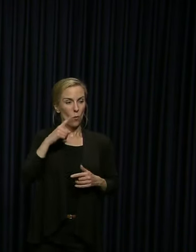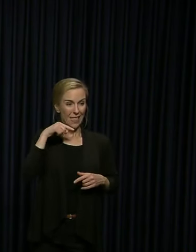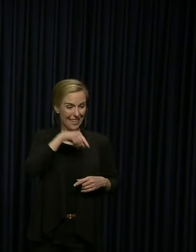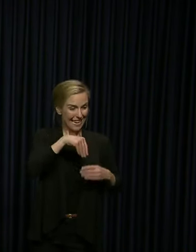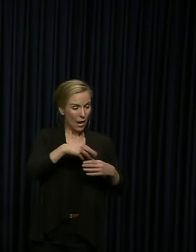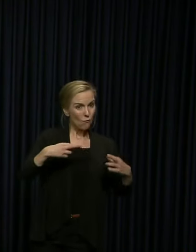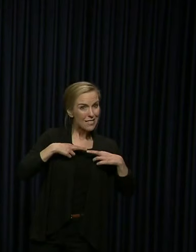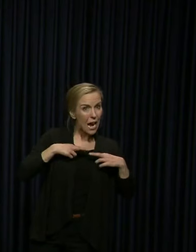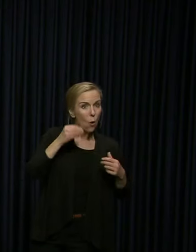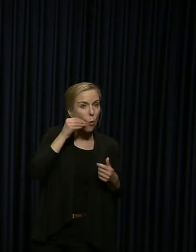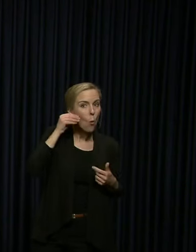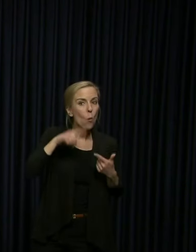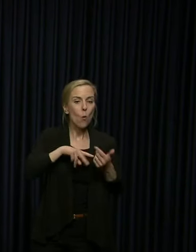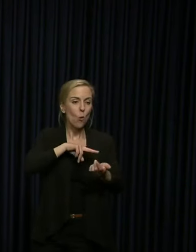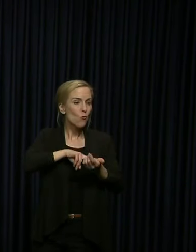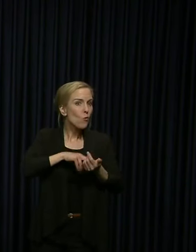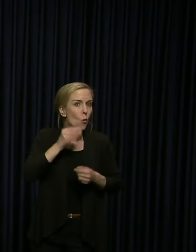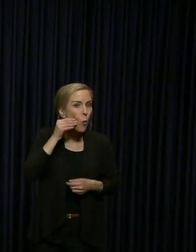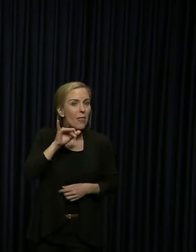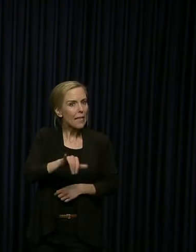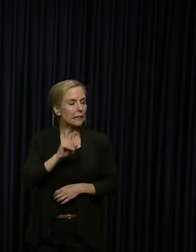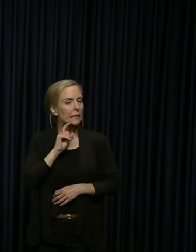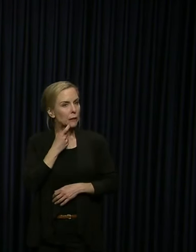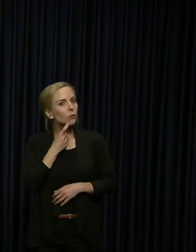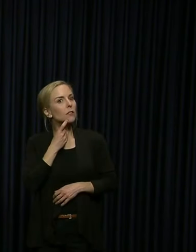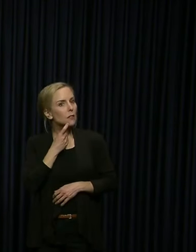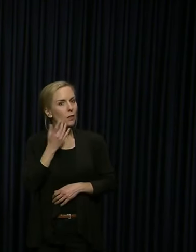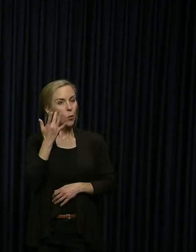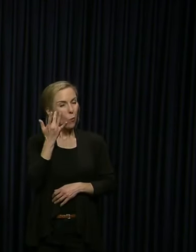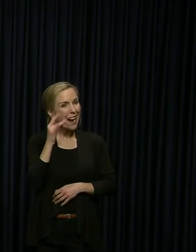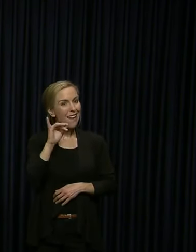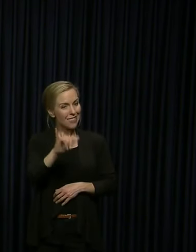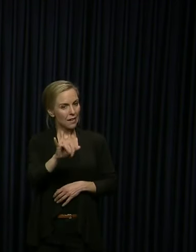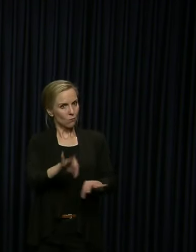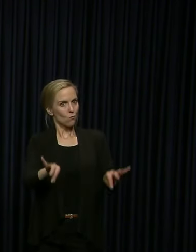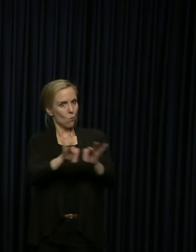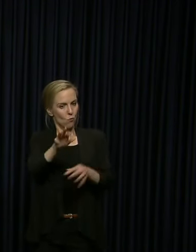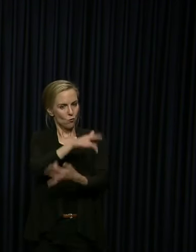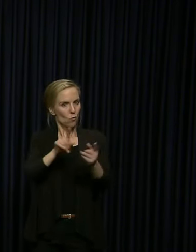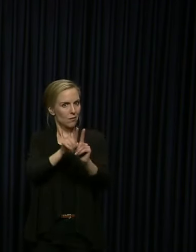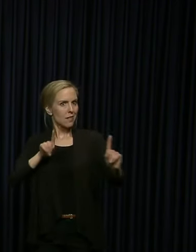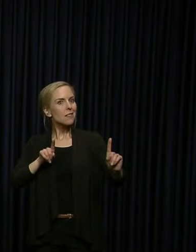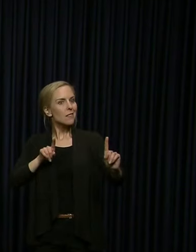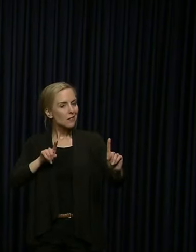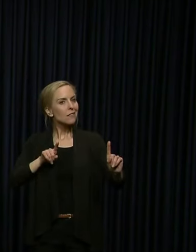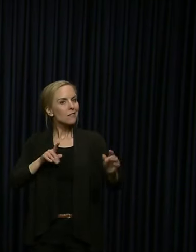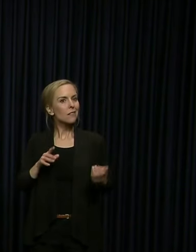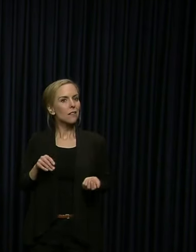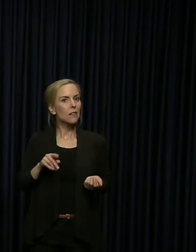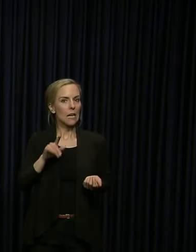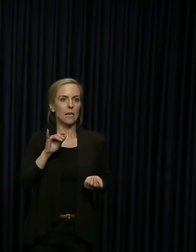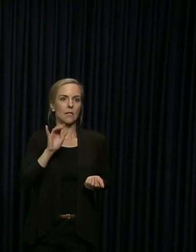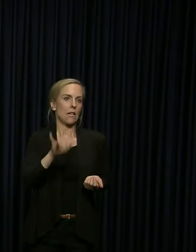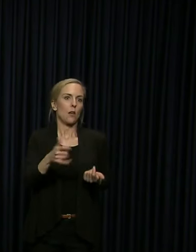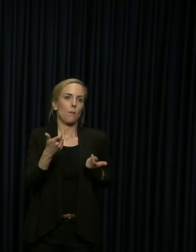SO WHAT WE HAVE TRIED TO DO WITH FOOD SERVICE IS CURBSIDE,